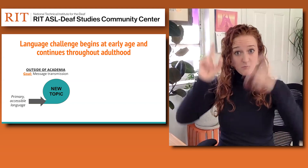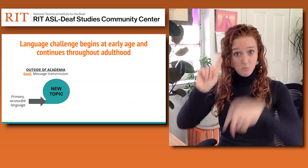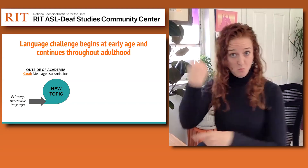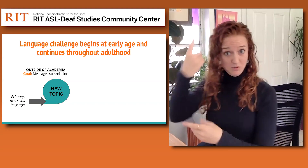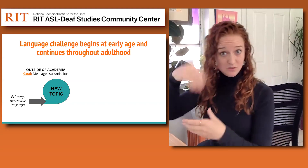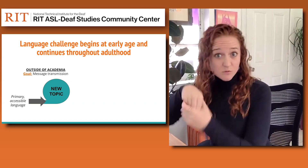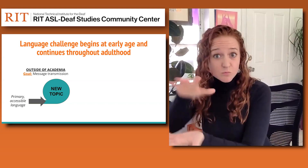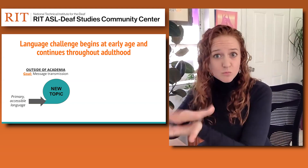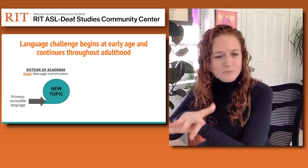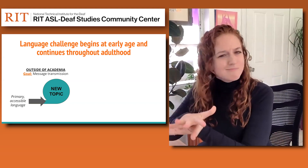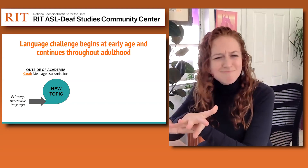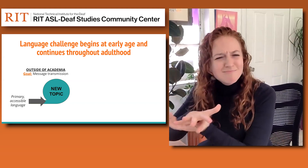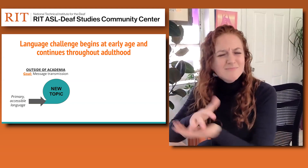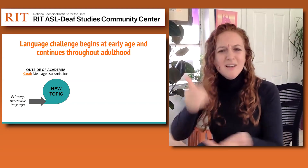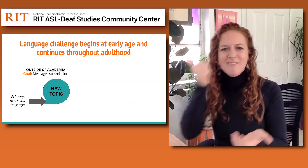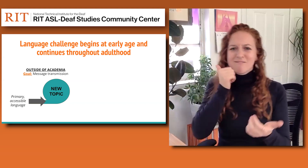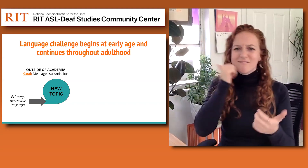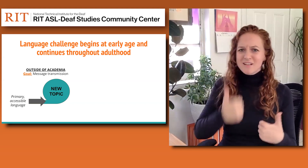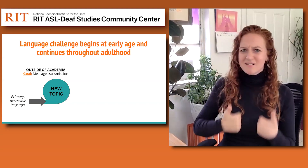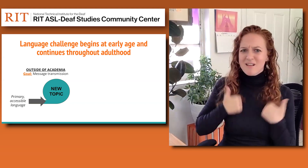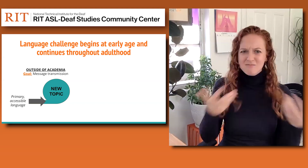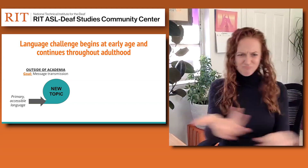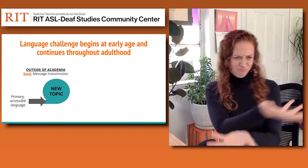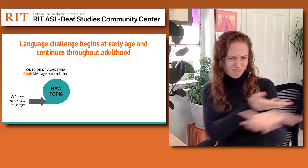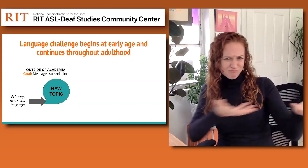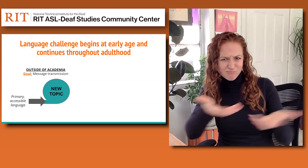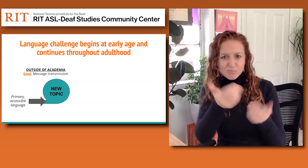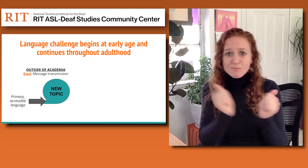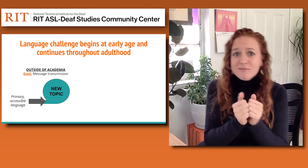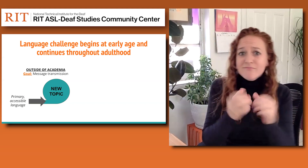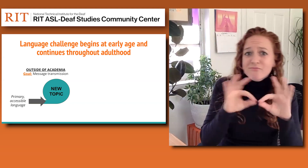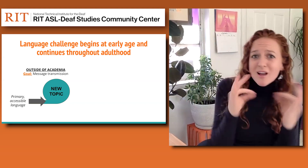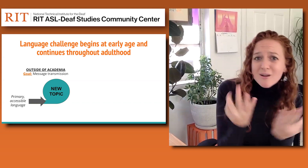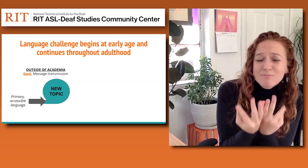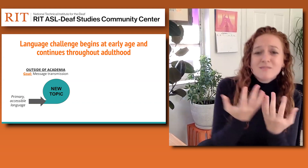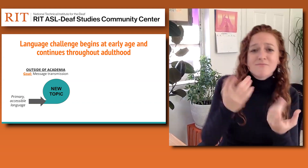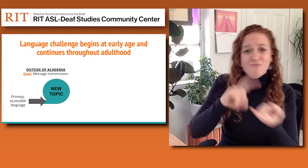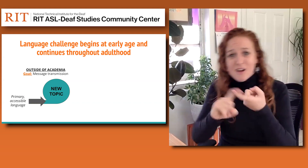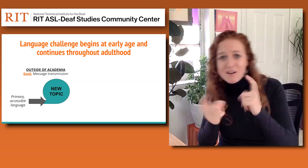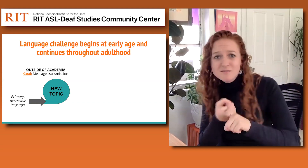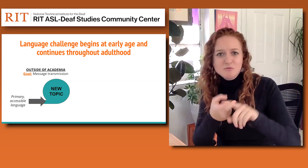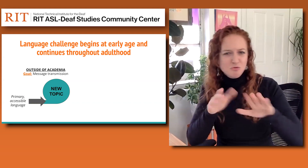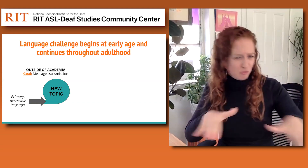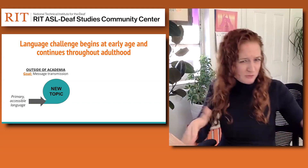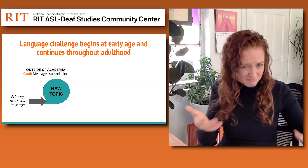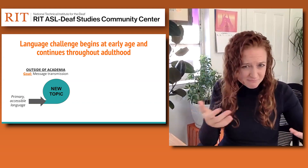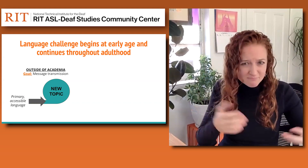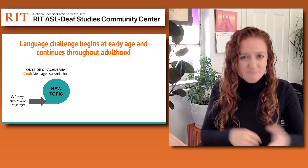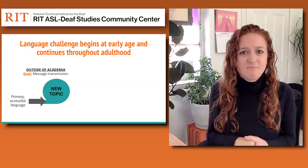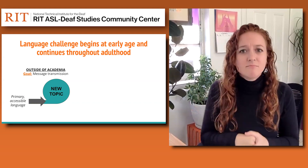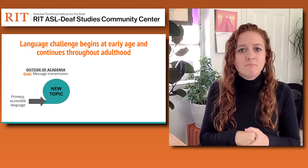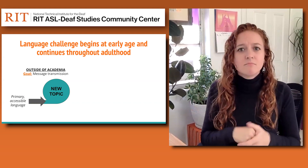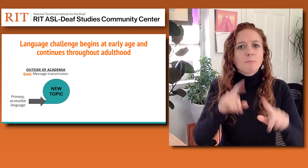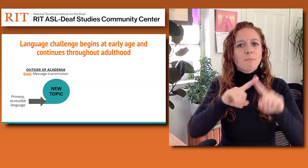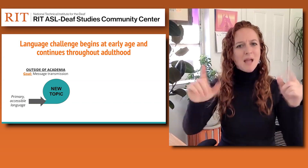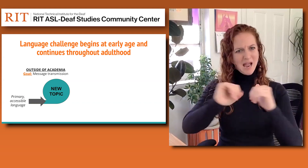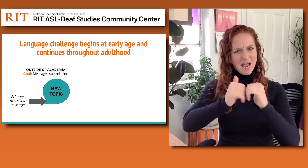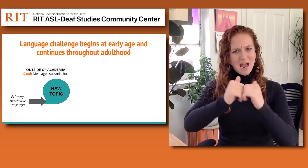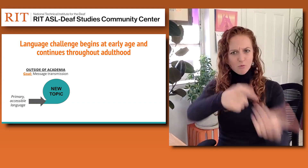And we talked about different modalities of language and how we learned language with our families